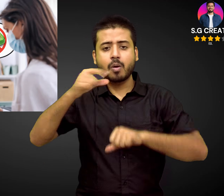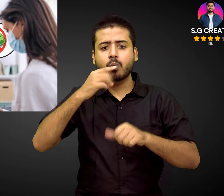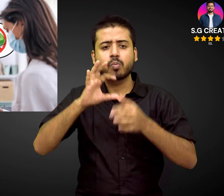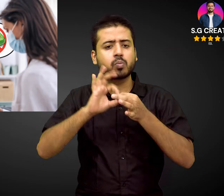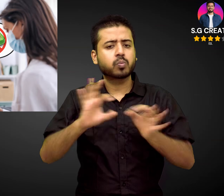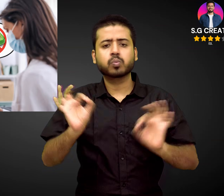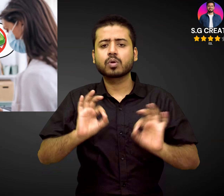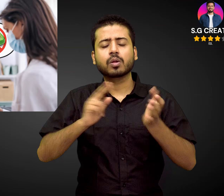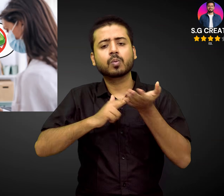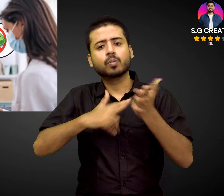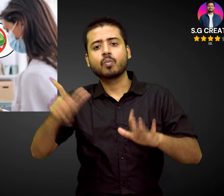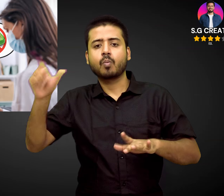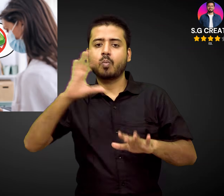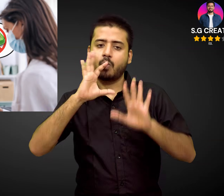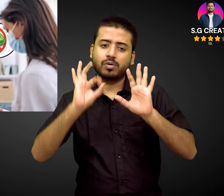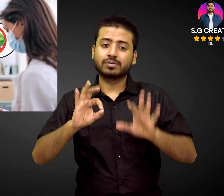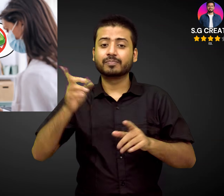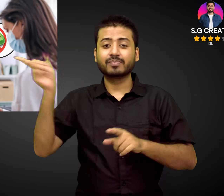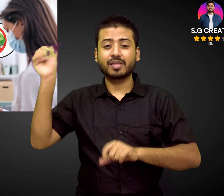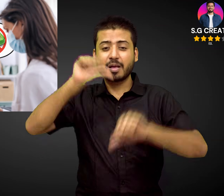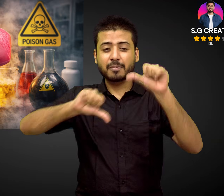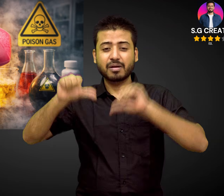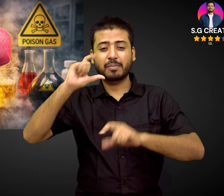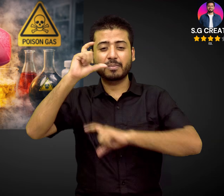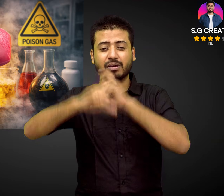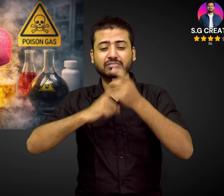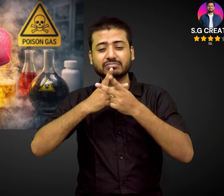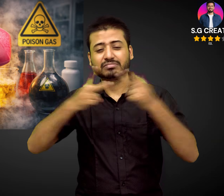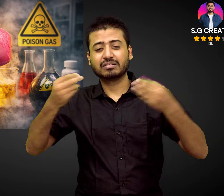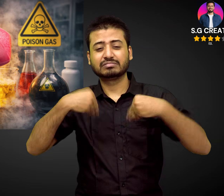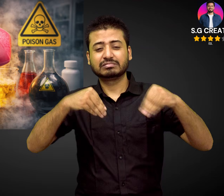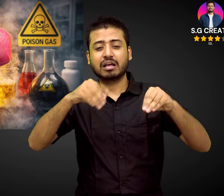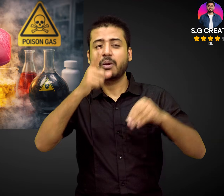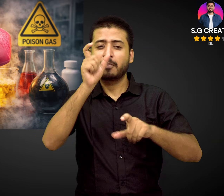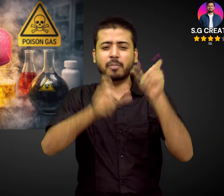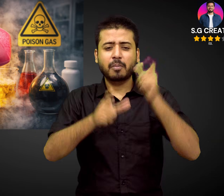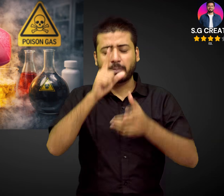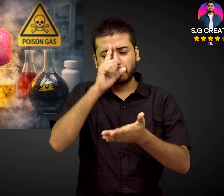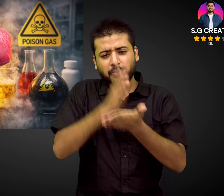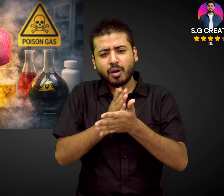their physical composition. The active synthetic surfactants in a cind bar are too soft to form